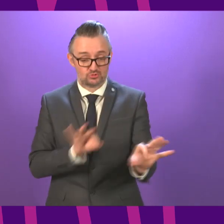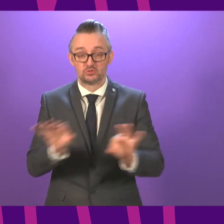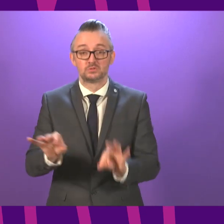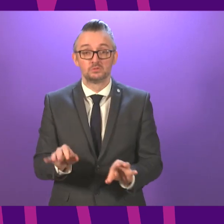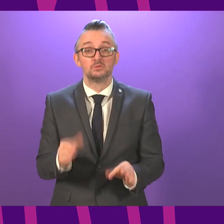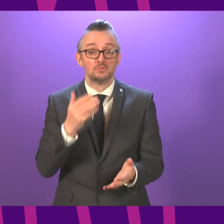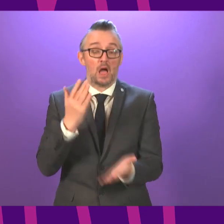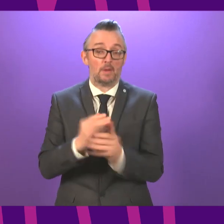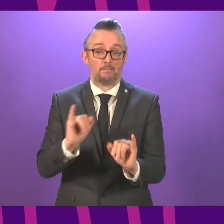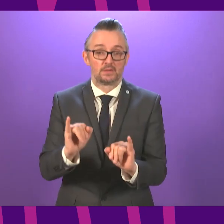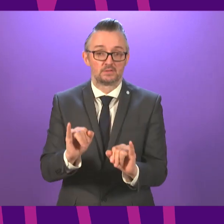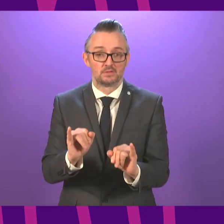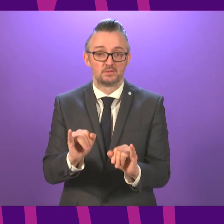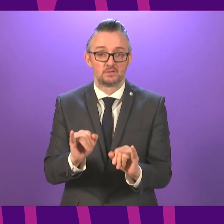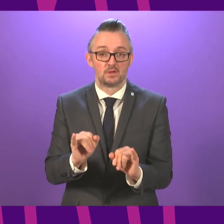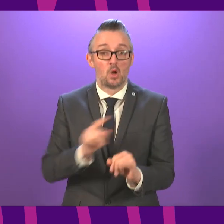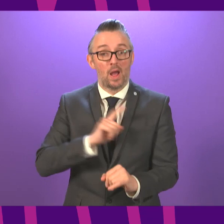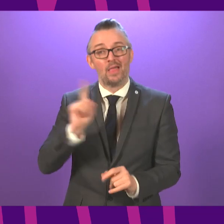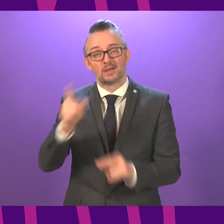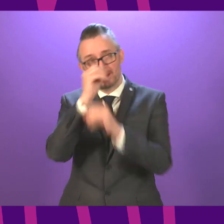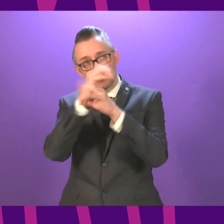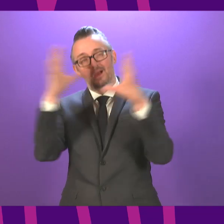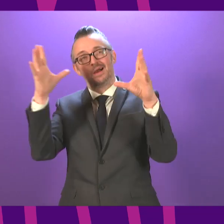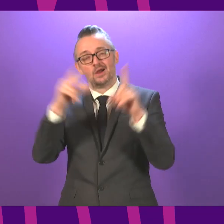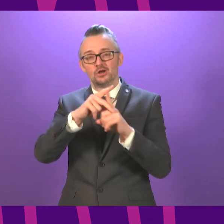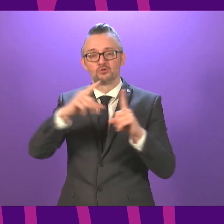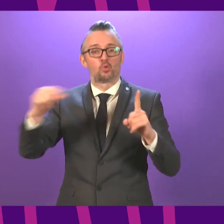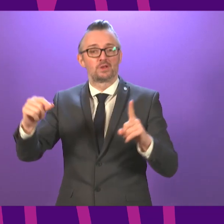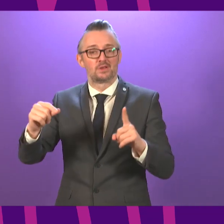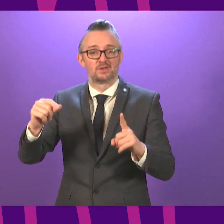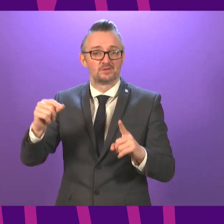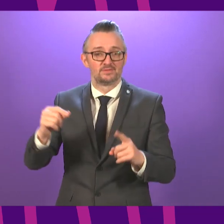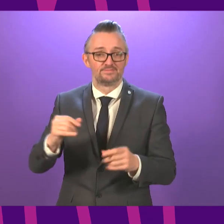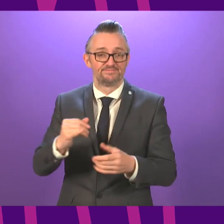Tory ideology and Tory incompetence. Mr Sarwar may take his pick of which is more damaging.